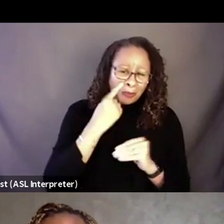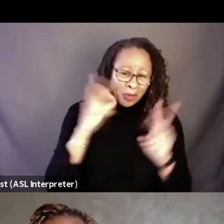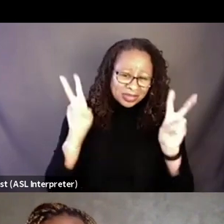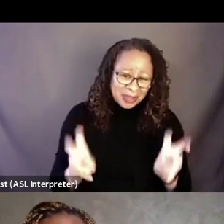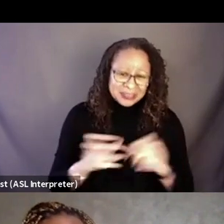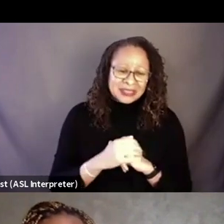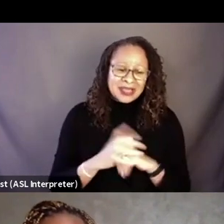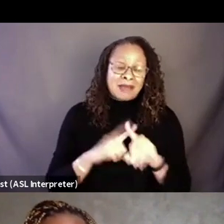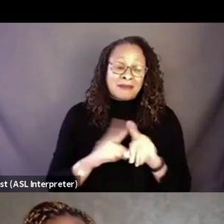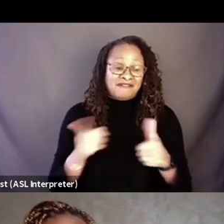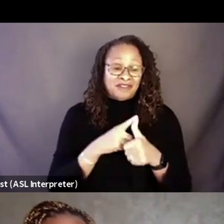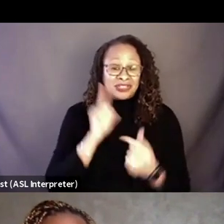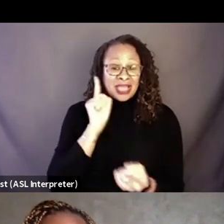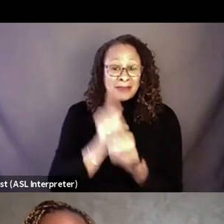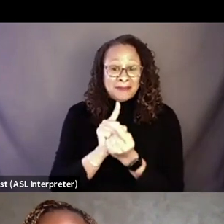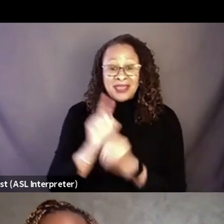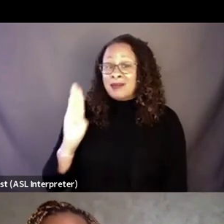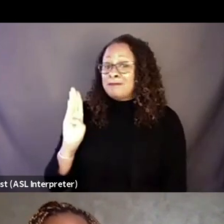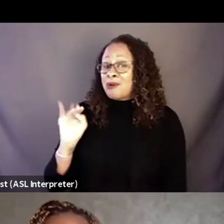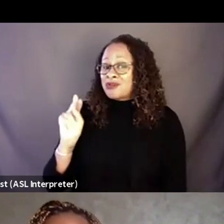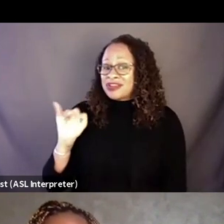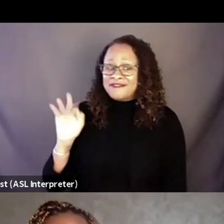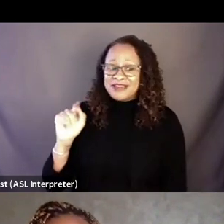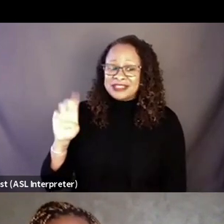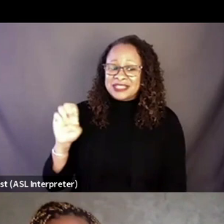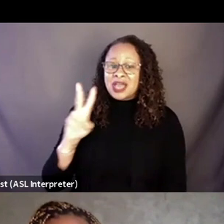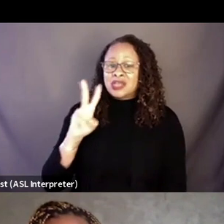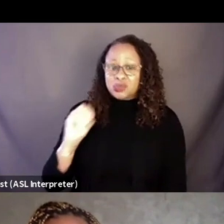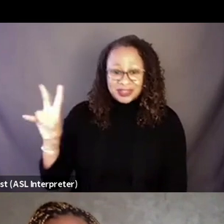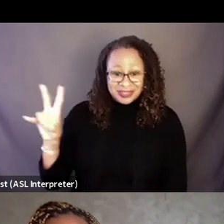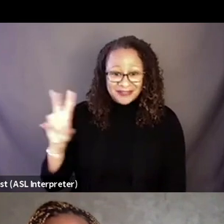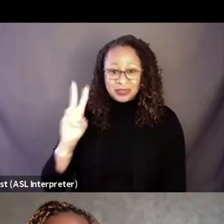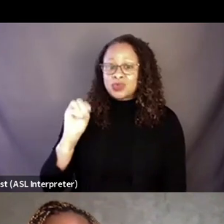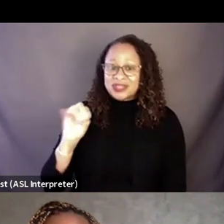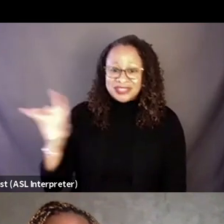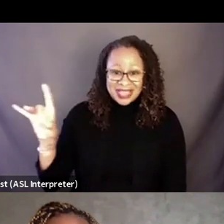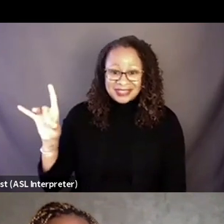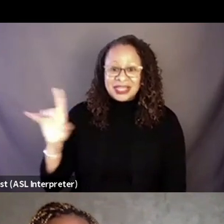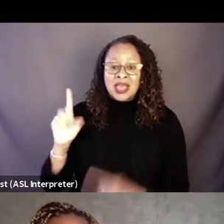But I first actually met Boniface in 2007, in 2008 when he was doing Picha Mtaani